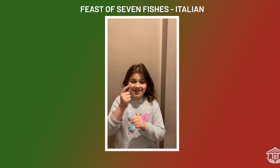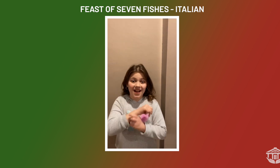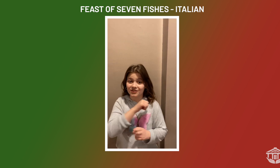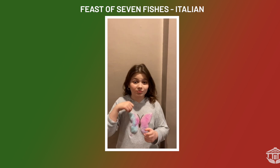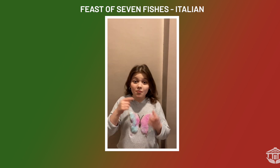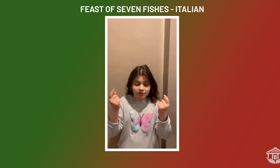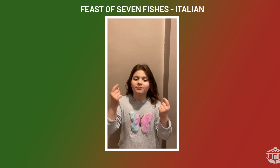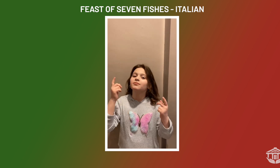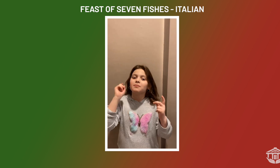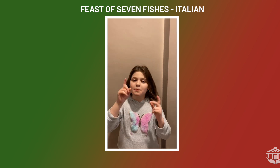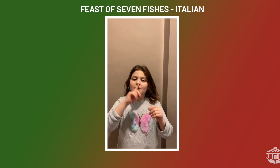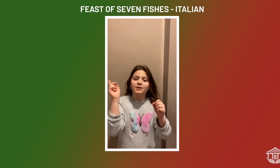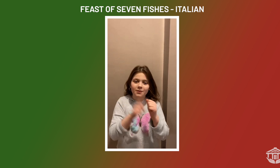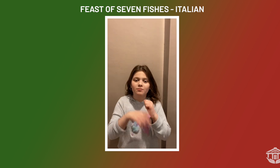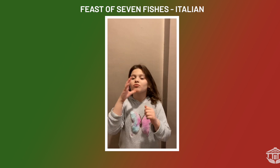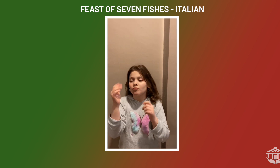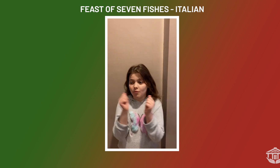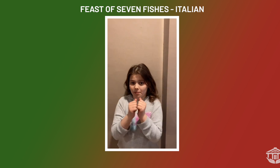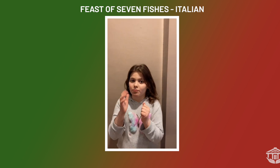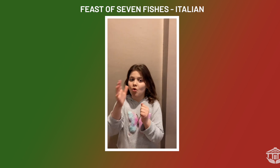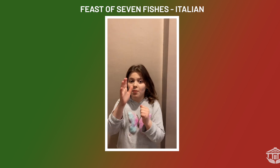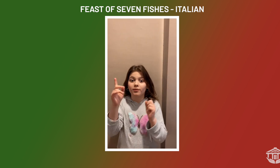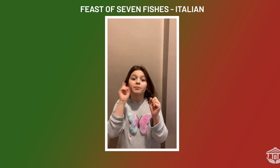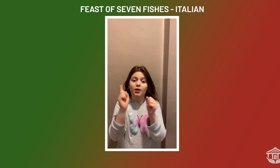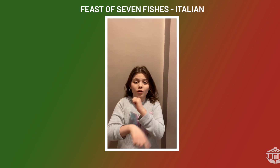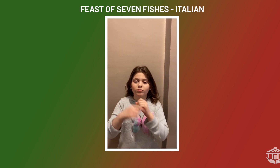Also, every year in August we get all the tomatoes